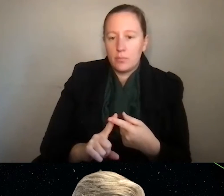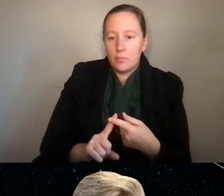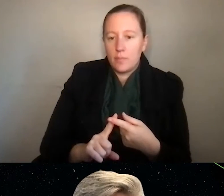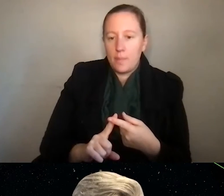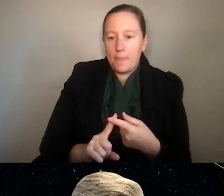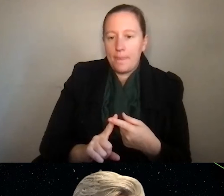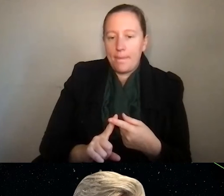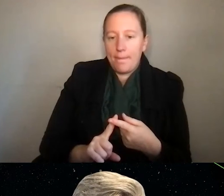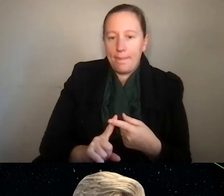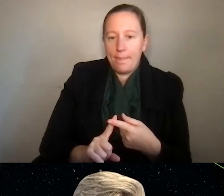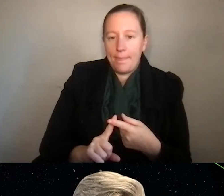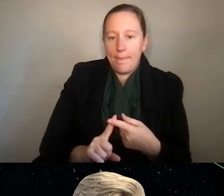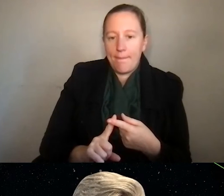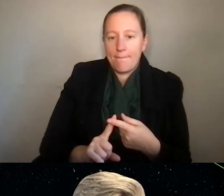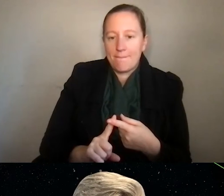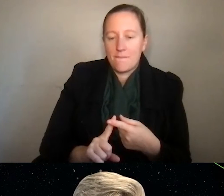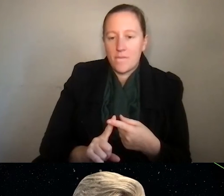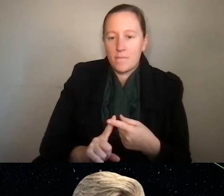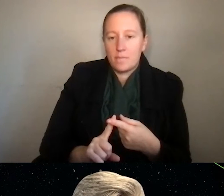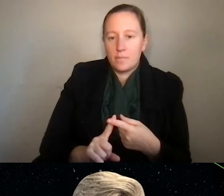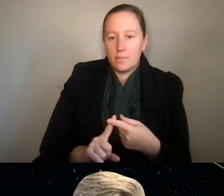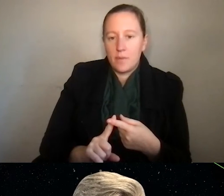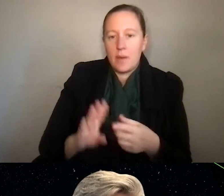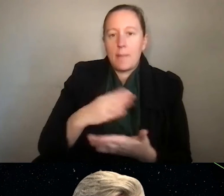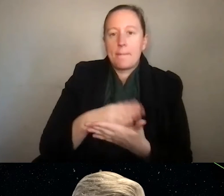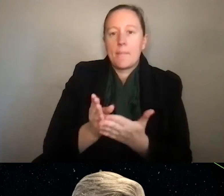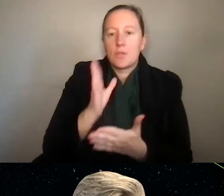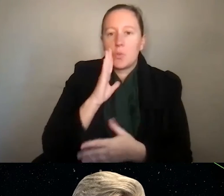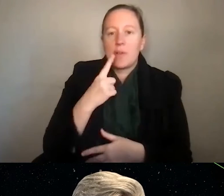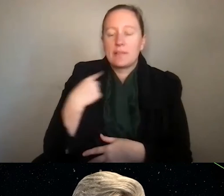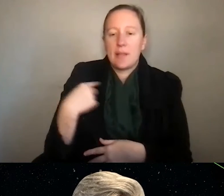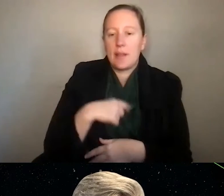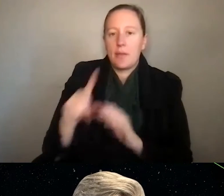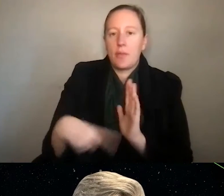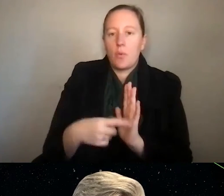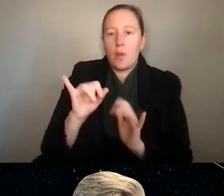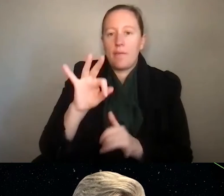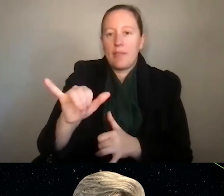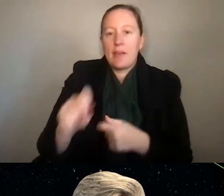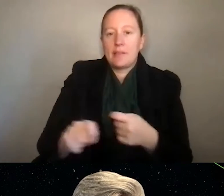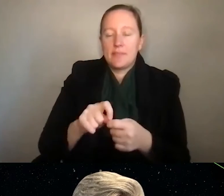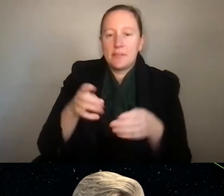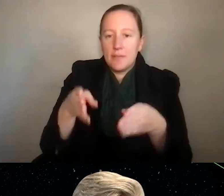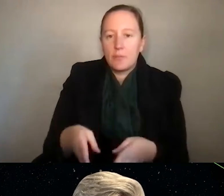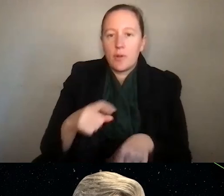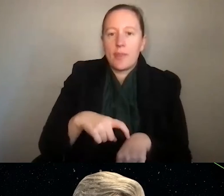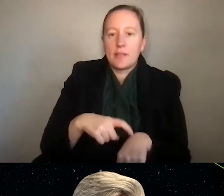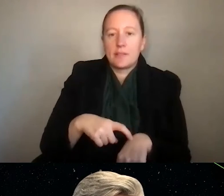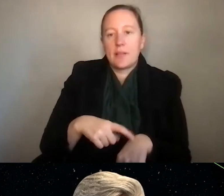The budget justification will tell us the role of that particular person and the time that's invested.